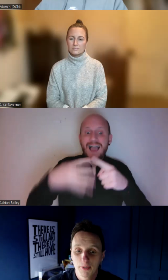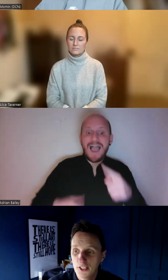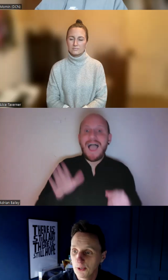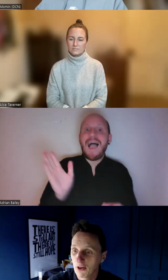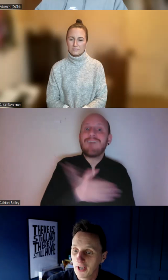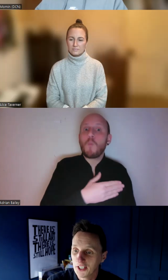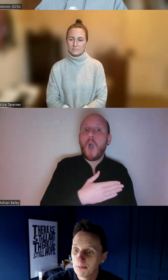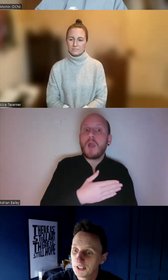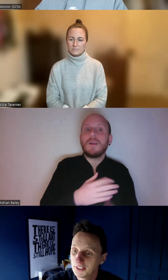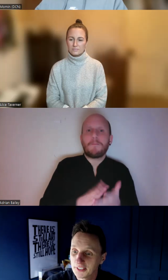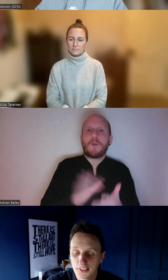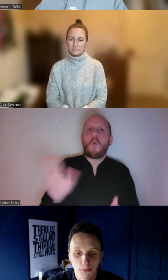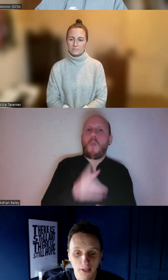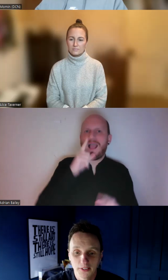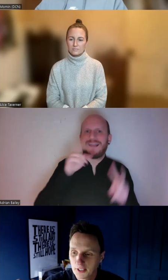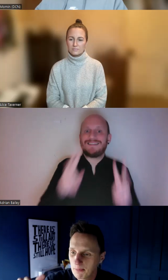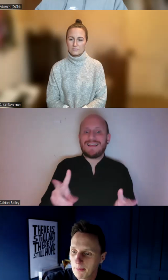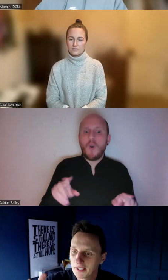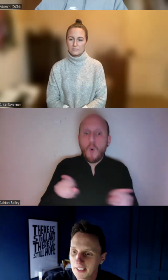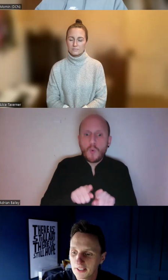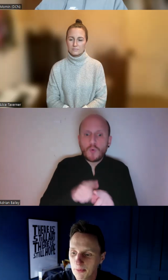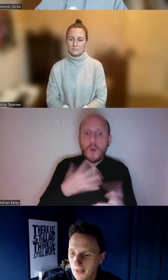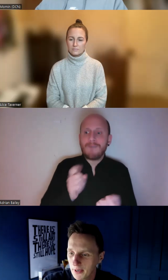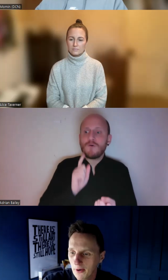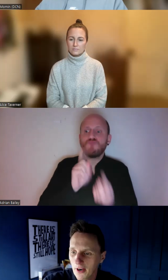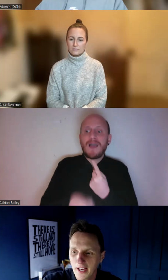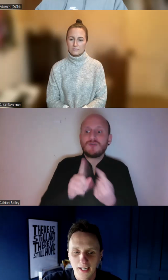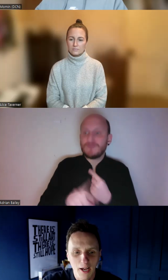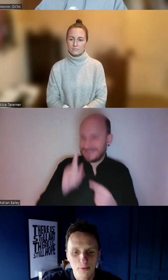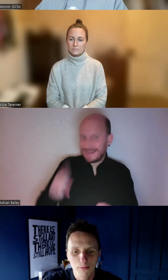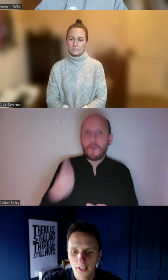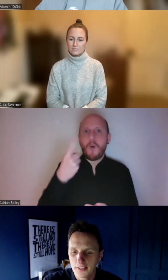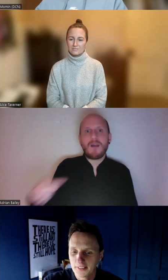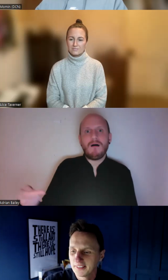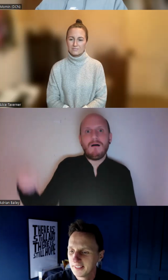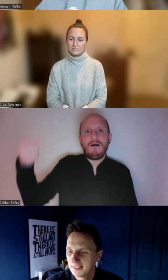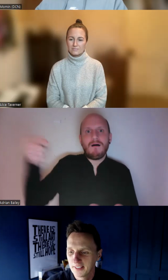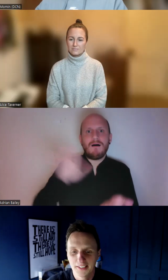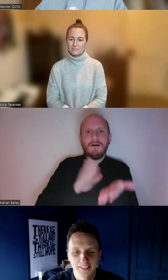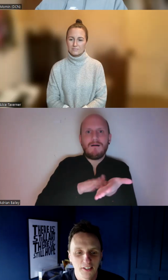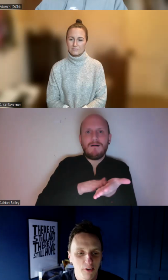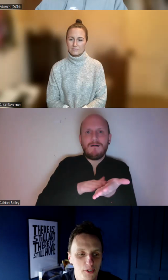Please use our reaction buttons as well. You might be able to see those at the bottom. There we go. We've got a hand clap. Brilliant. Nice. Thank you very much.